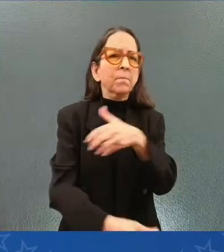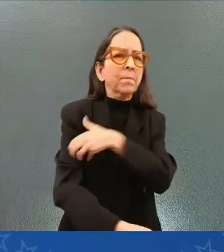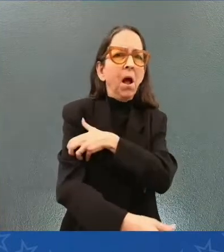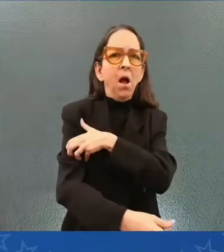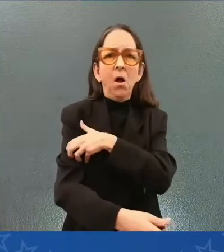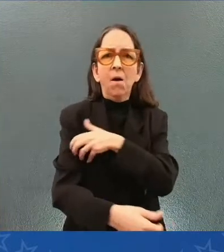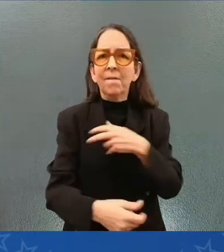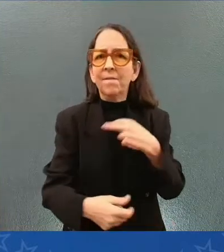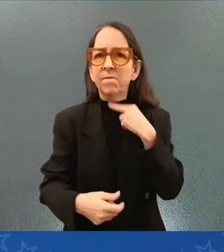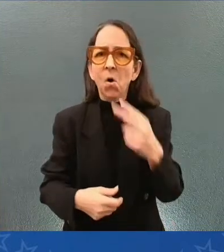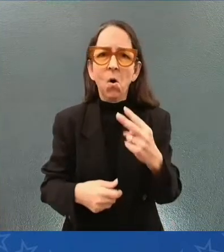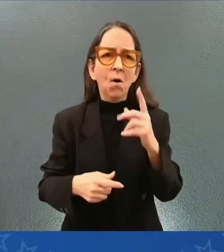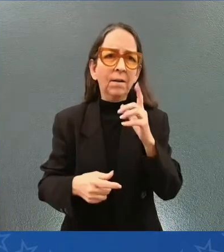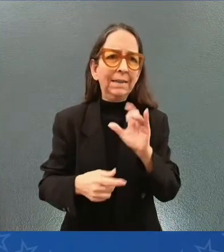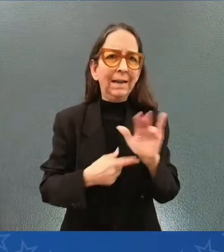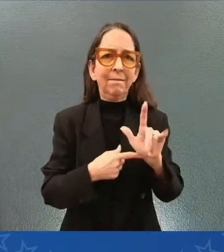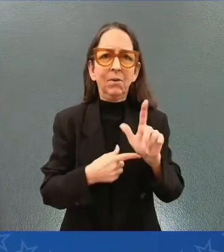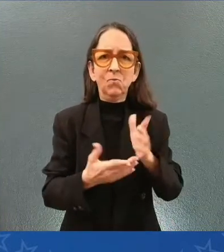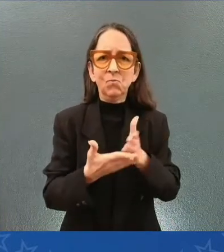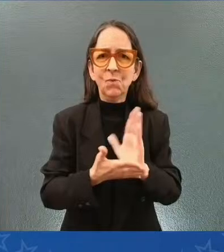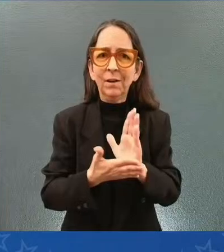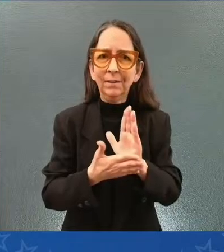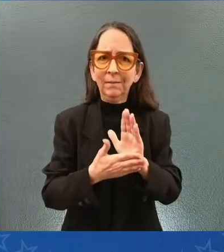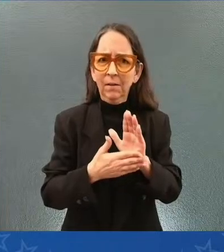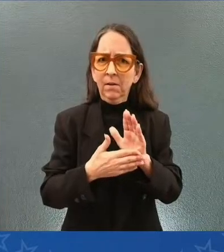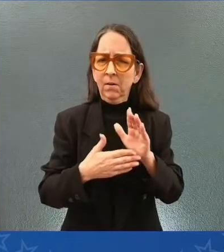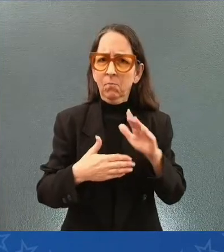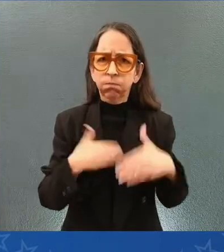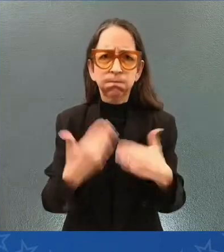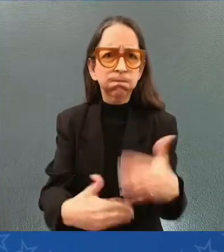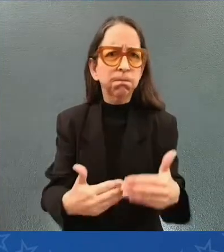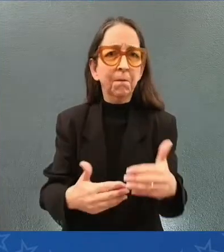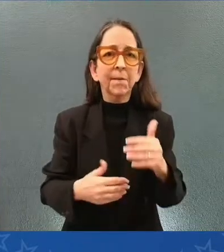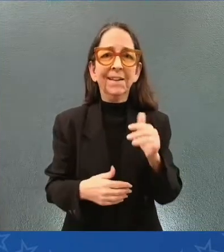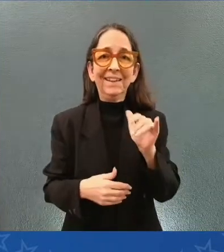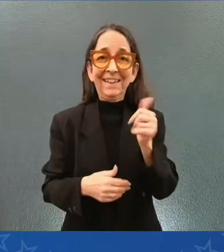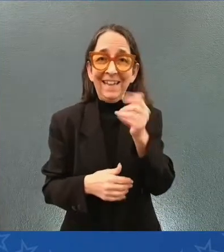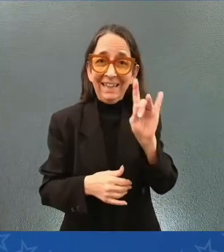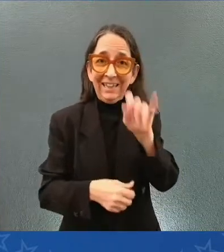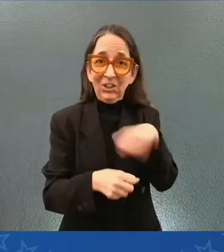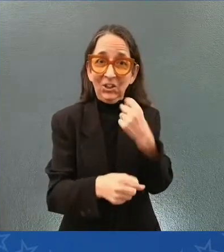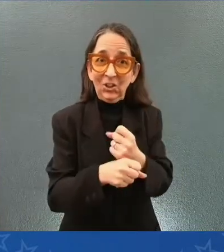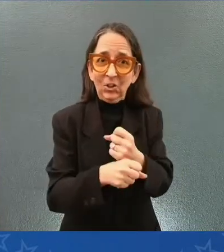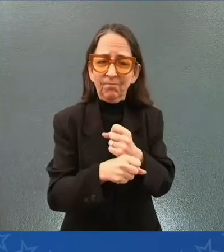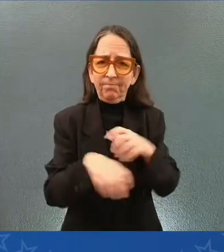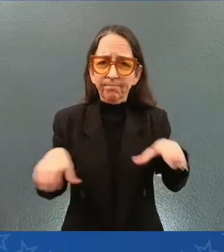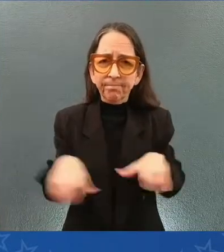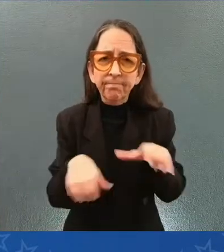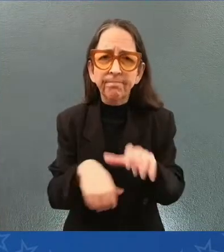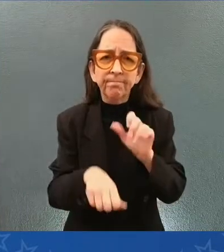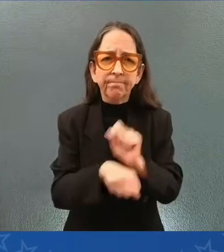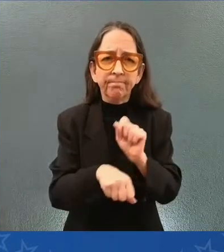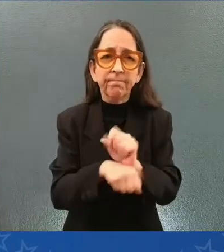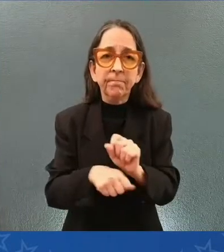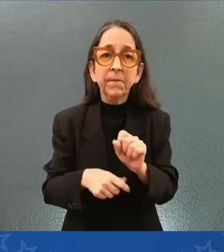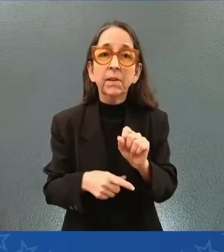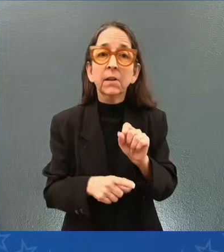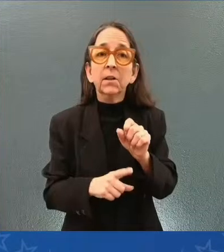Mrs. Fannie Lou Hamer spent 18 years as a sharecropper in Mississippi before learning that black citizens had a constitutional right to vote.